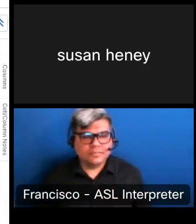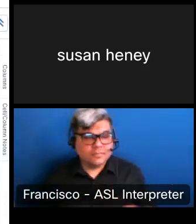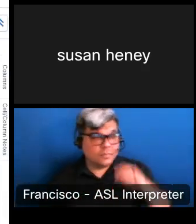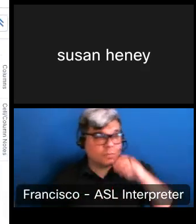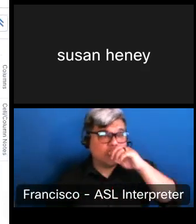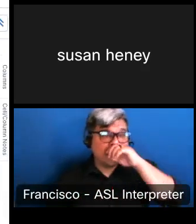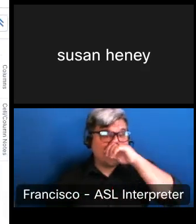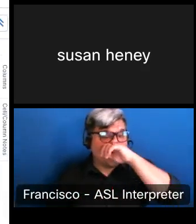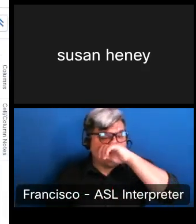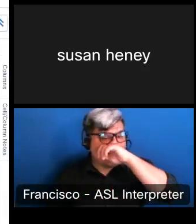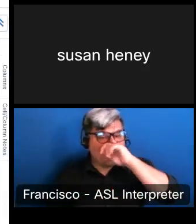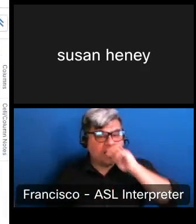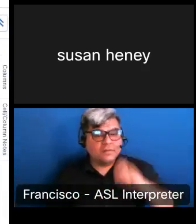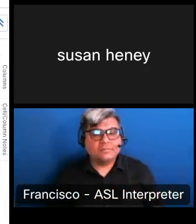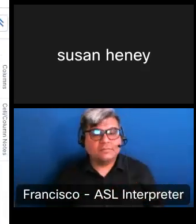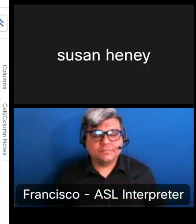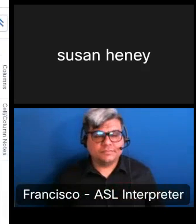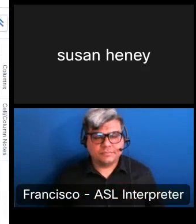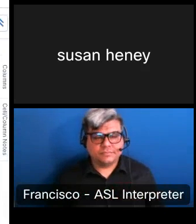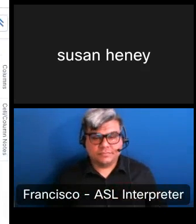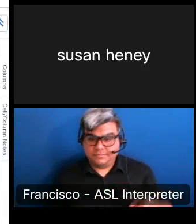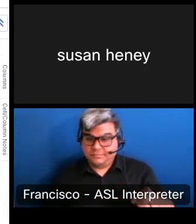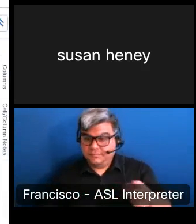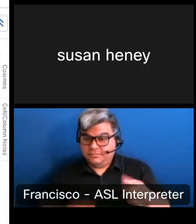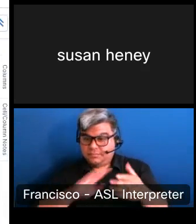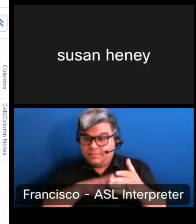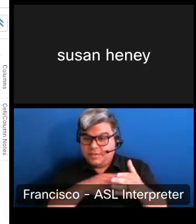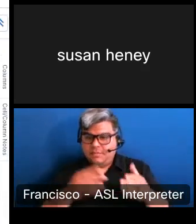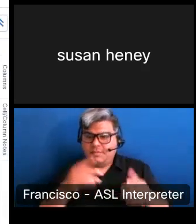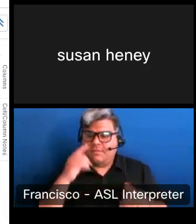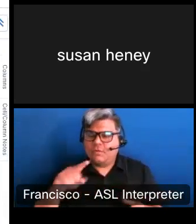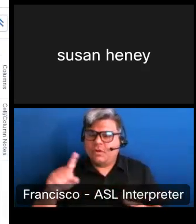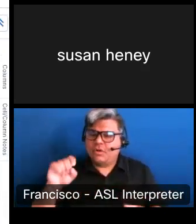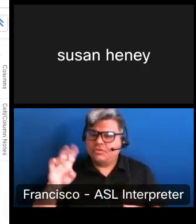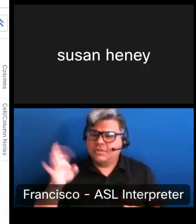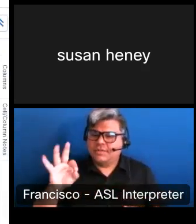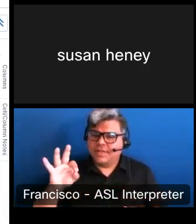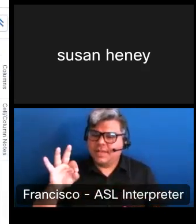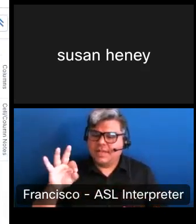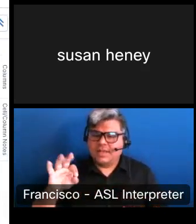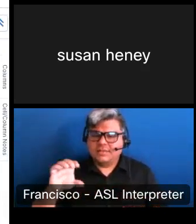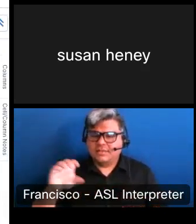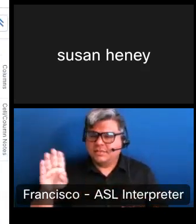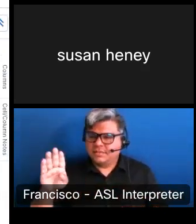get rid of this view. This is a table for the 179 census tracts in Washington DC. So let's note some